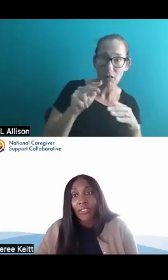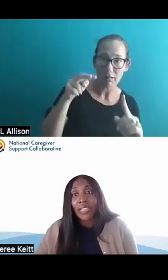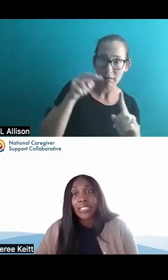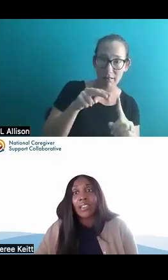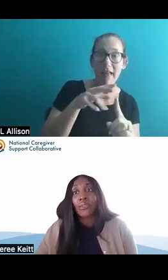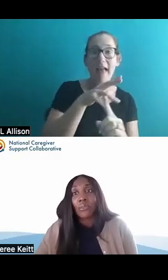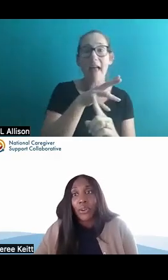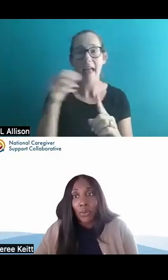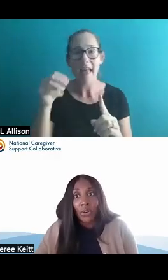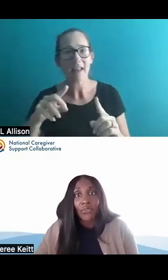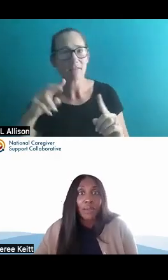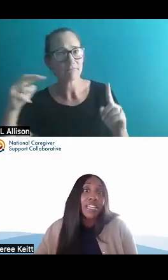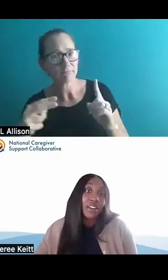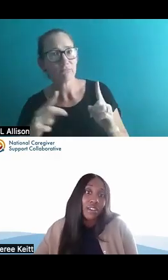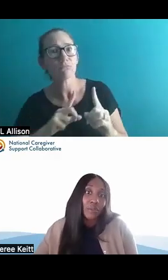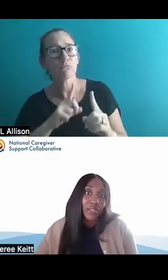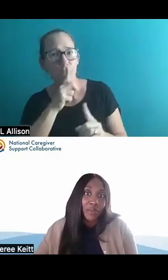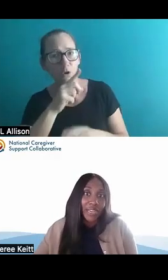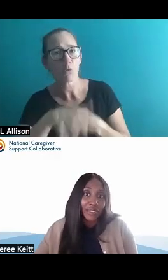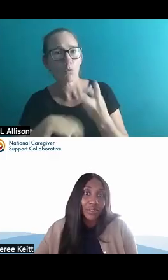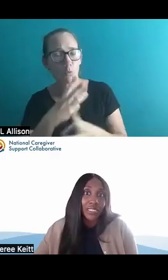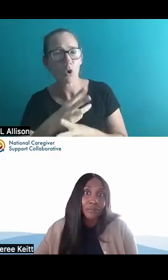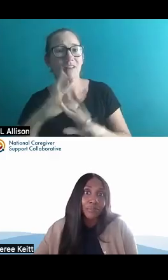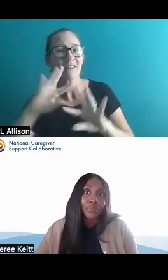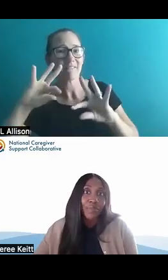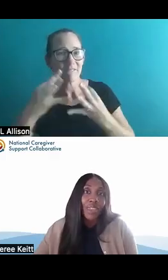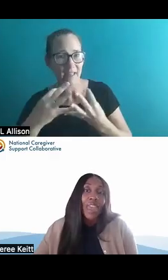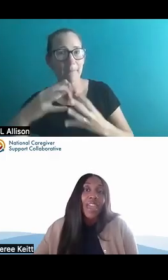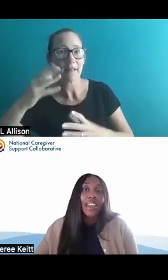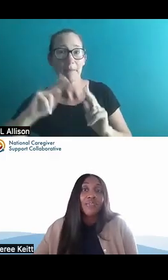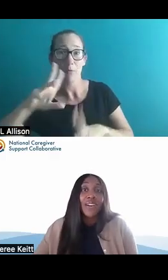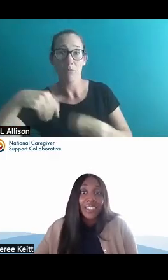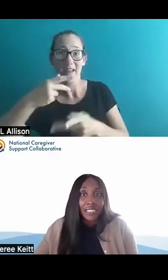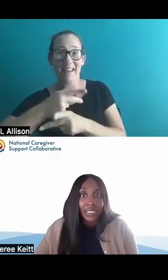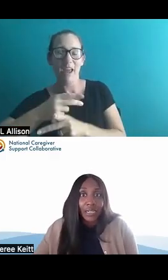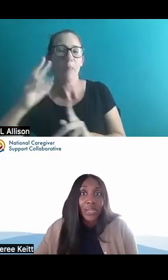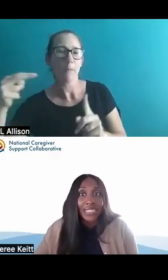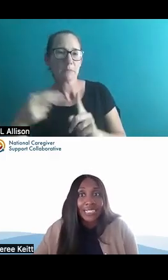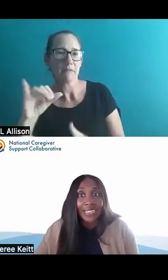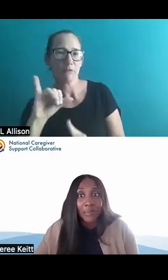authentic, real world family caregiver perspectives. And, finally we conducted a